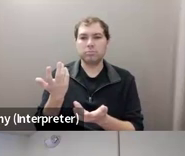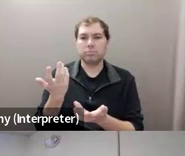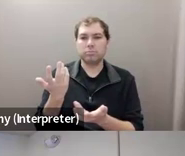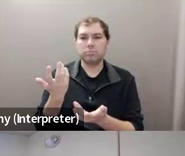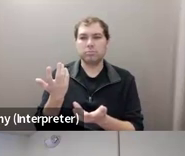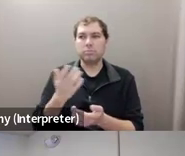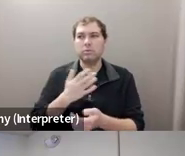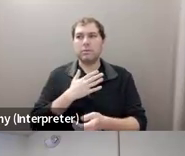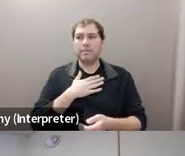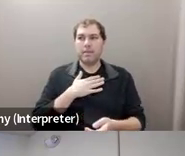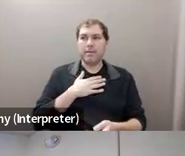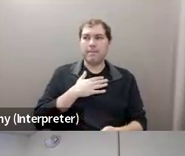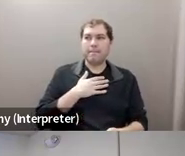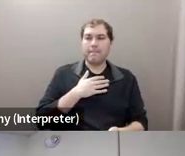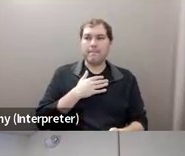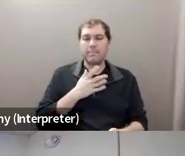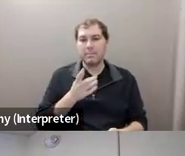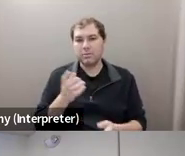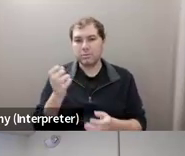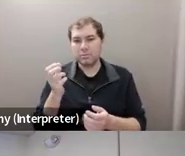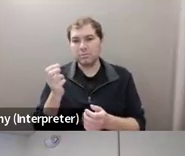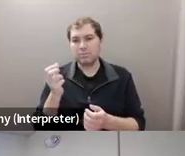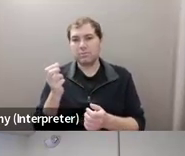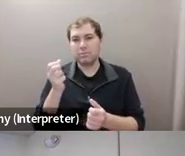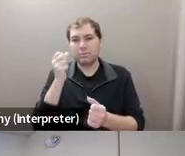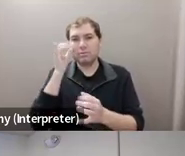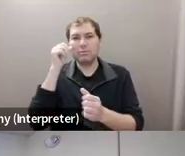Rebecca - APRIL: My understanding, at. 17036717673: Outrageous, and and Ed Roberts, you know.